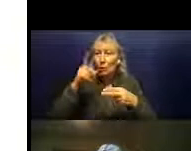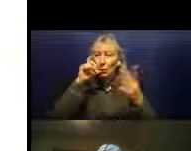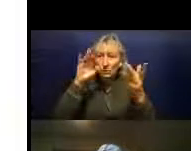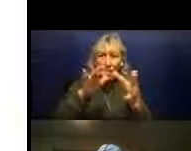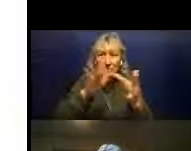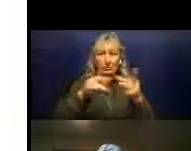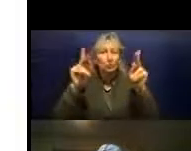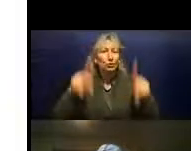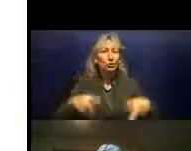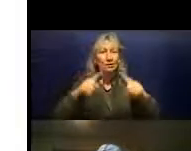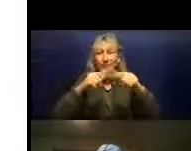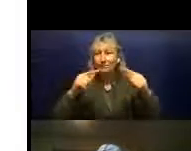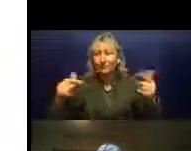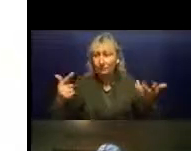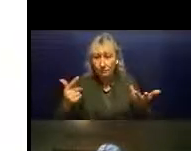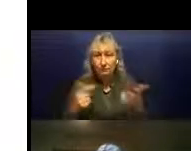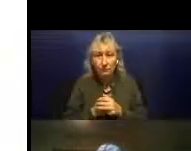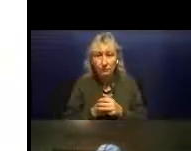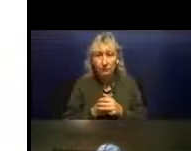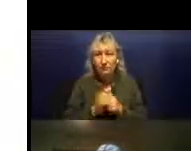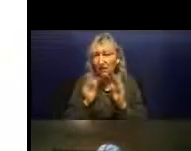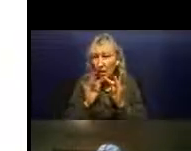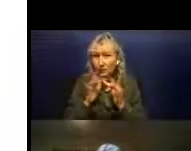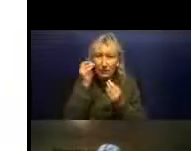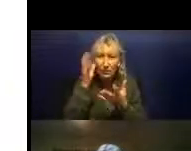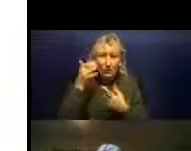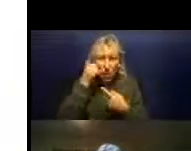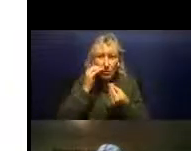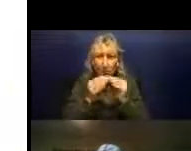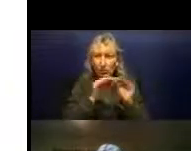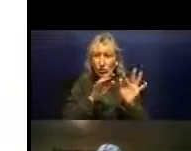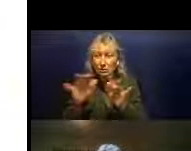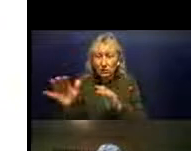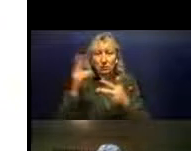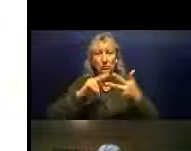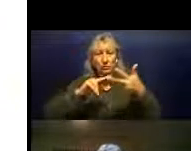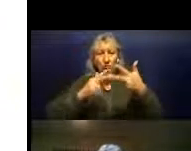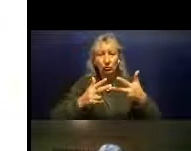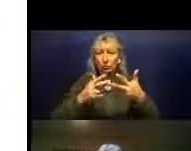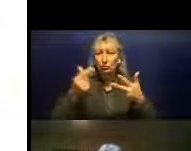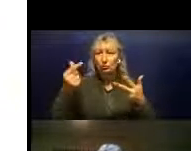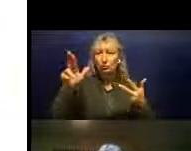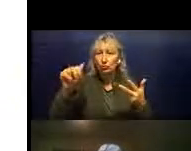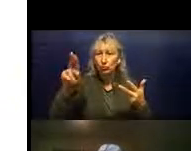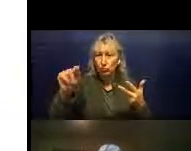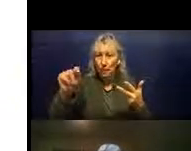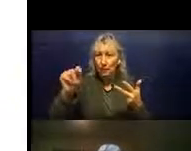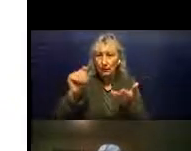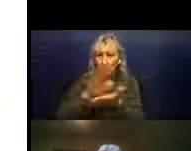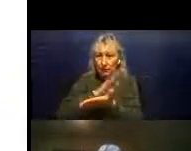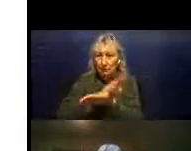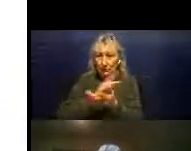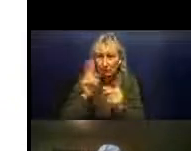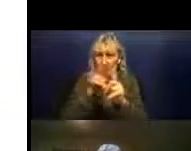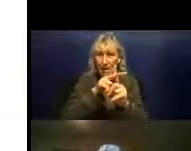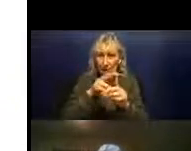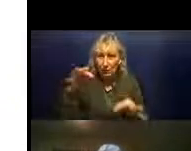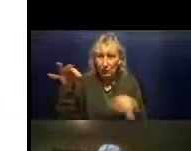That's just gonna be basic information about your organization's legal entity.